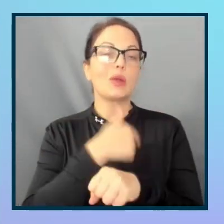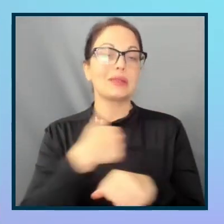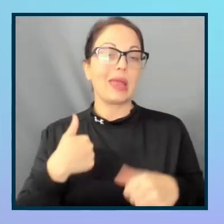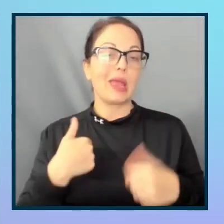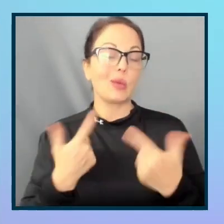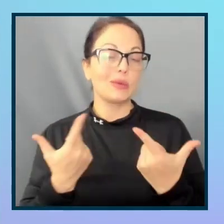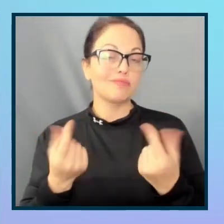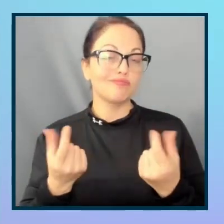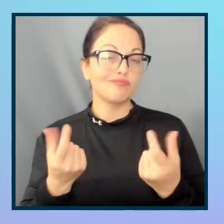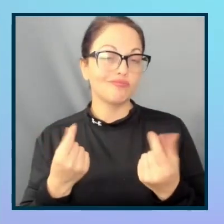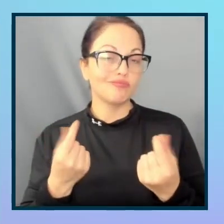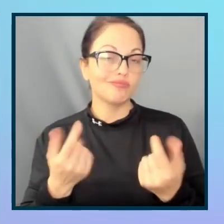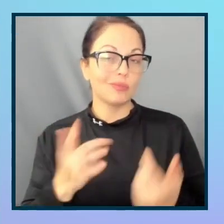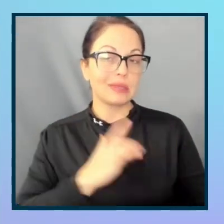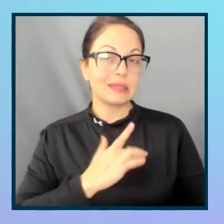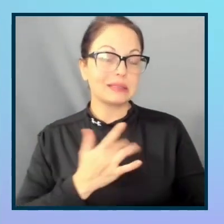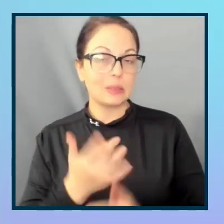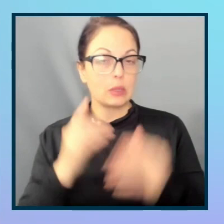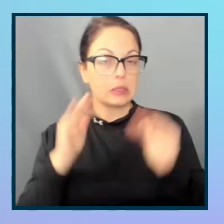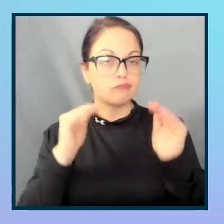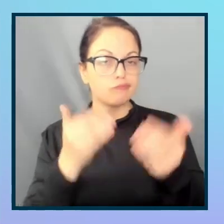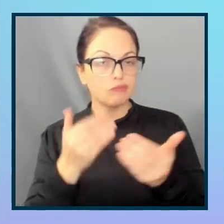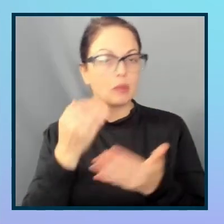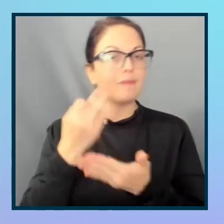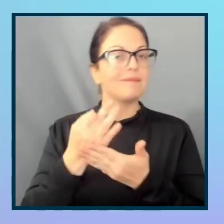on our financial advisor space.